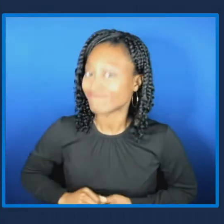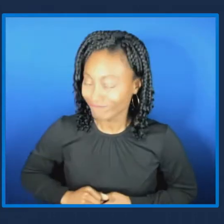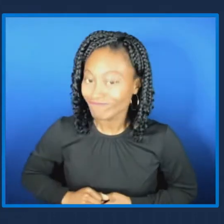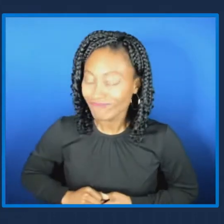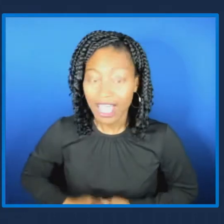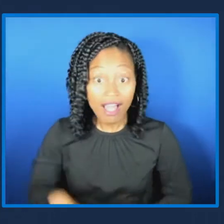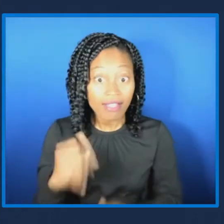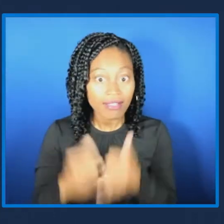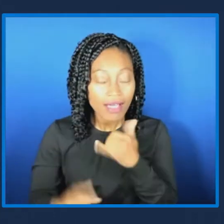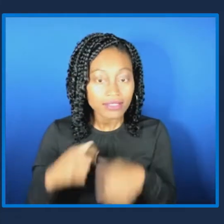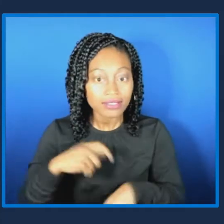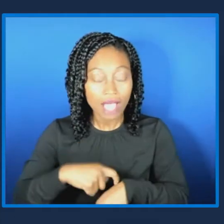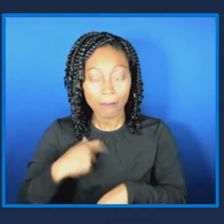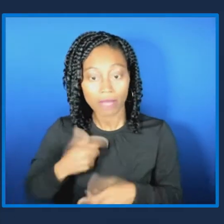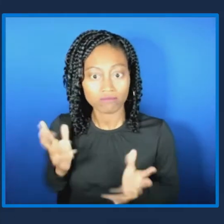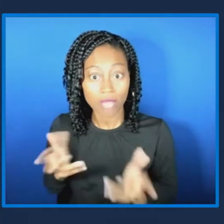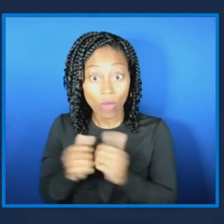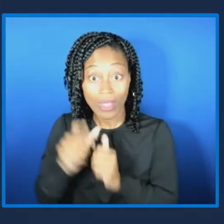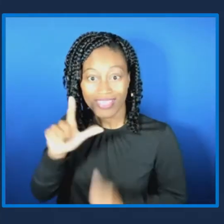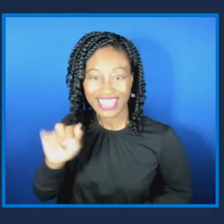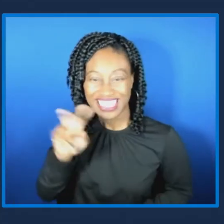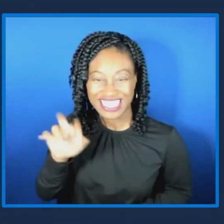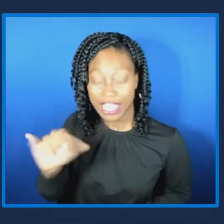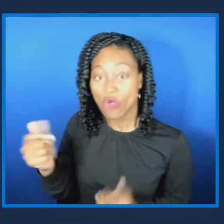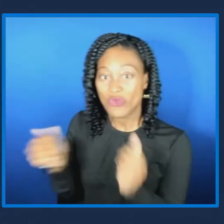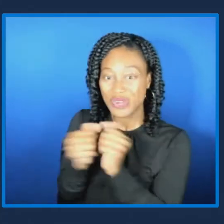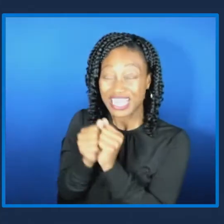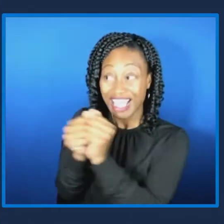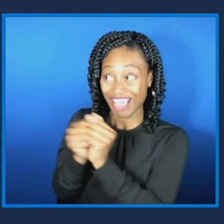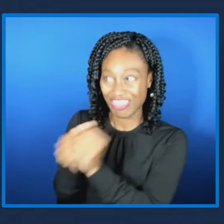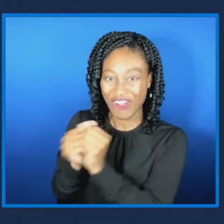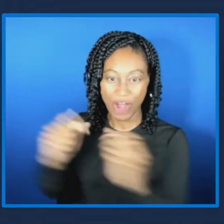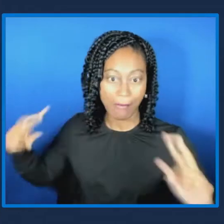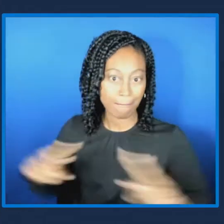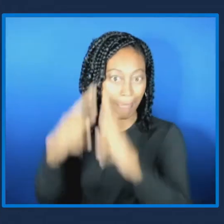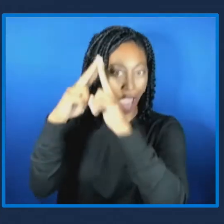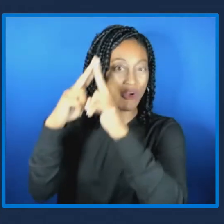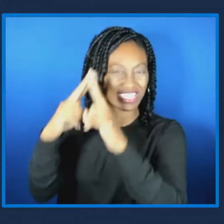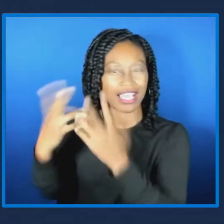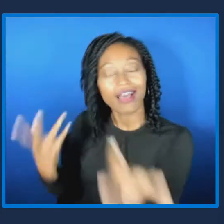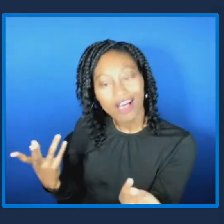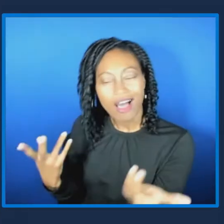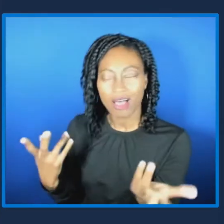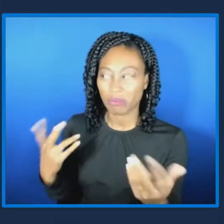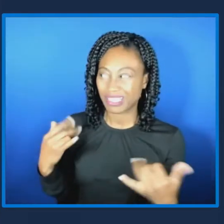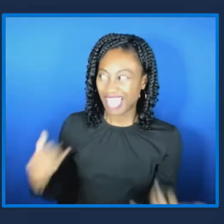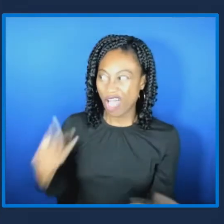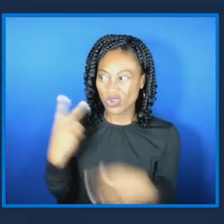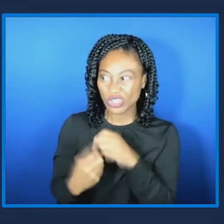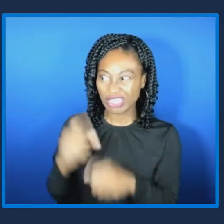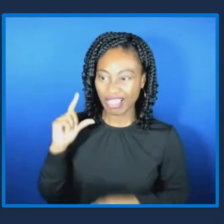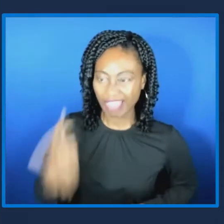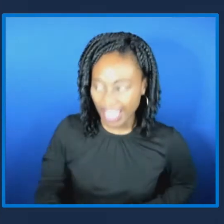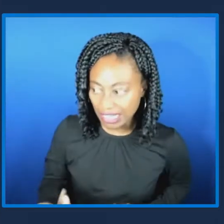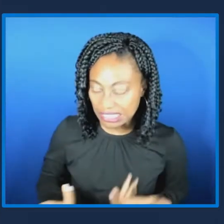we were cruising the streets of Paris together. So the world is a little different two years later, but I know one day soon Lizzie and I